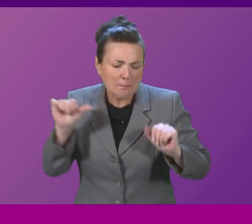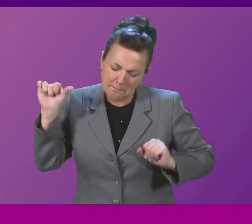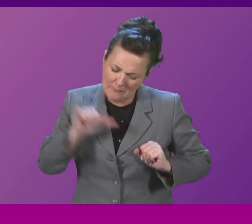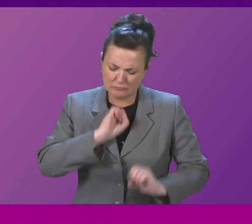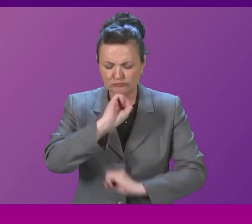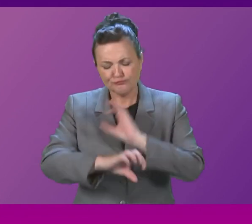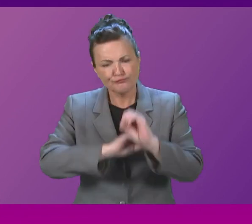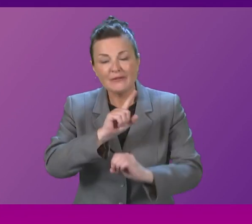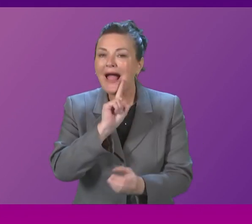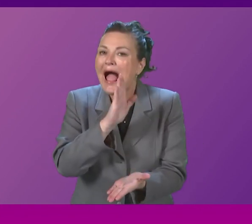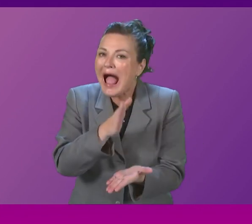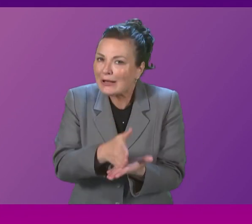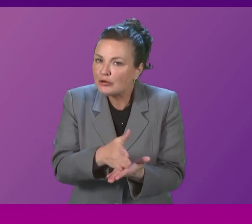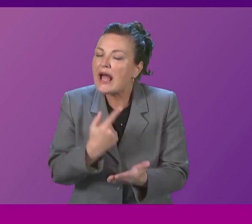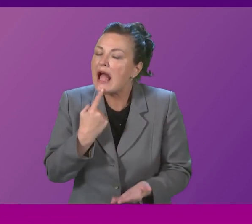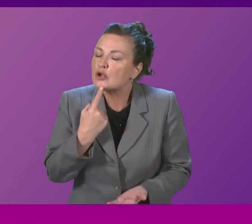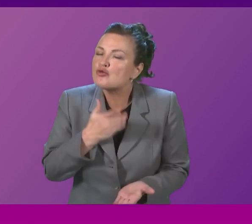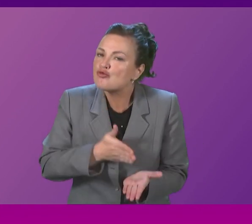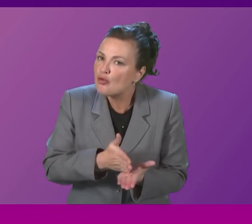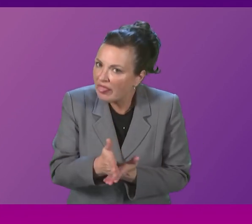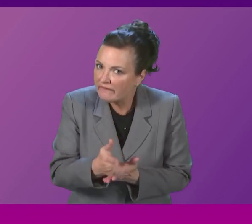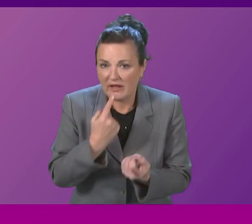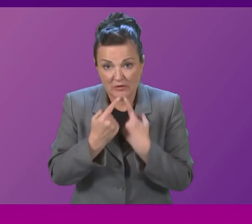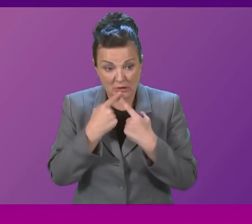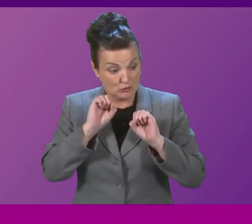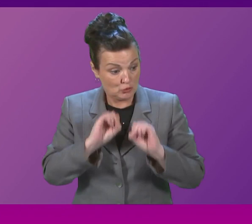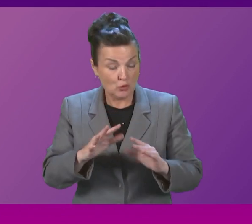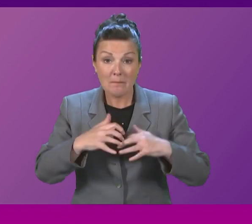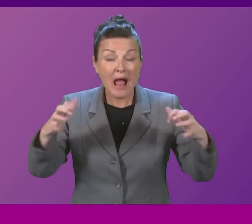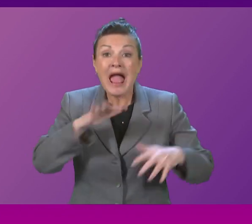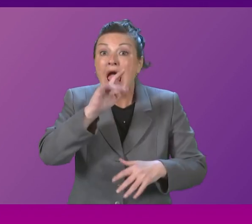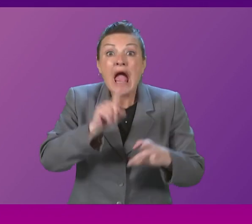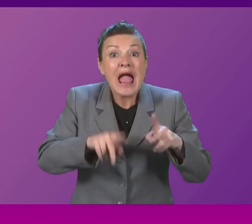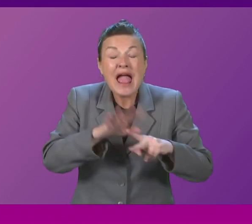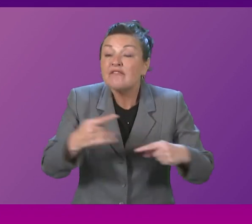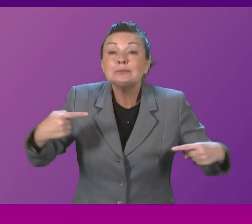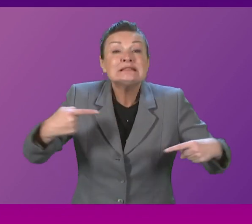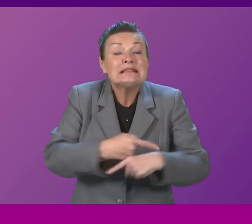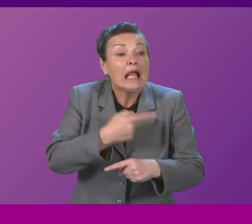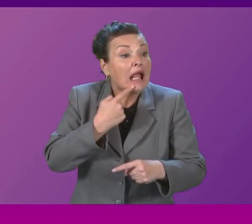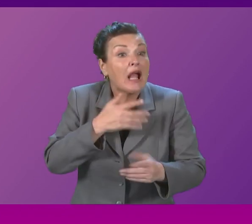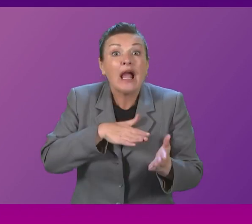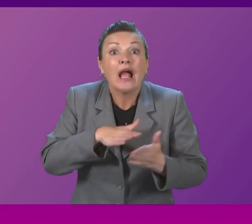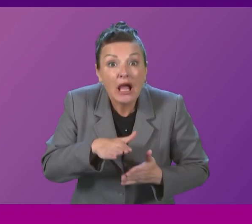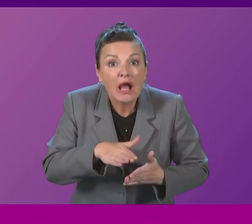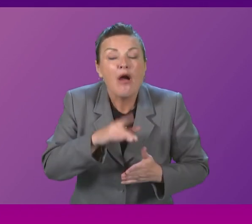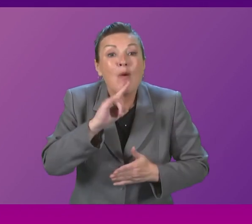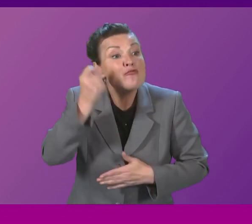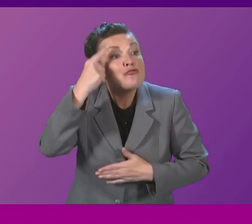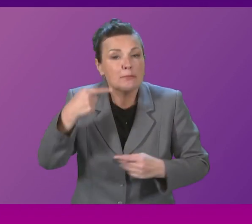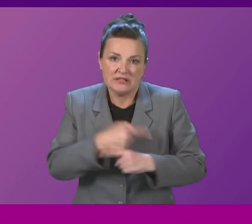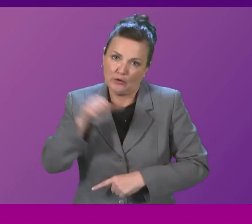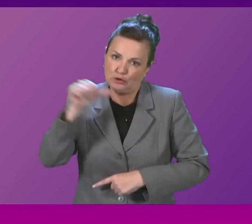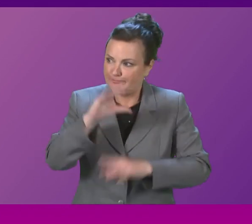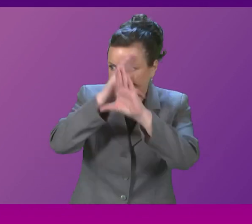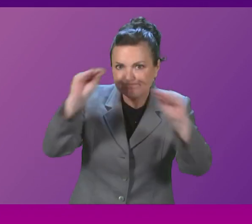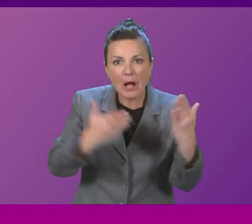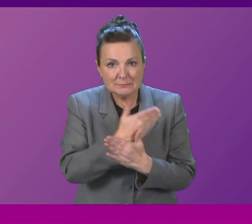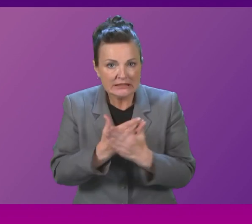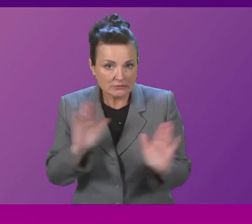and truthful information to Parliament, correcting any inadvertent error at the earliest opportunity.